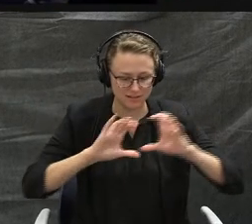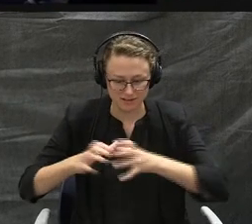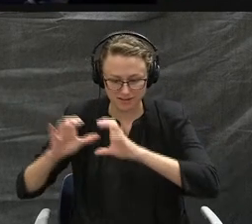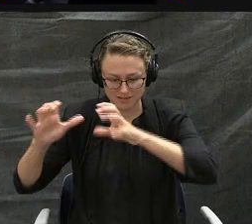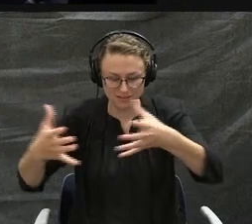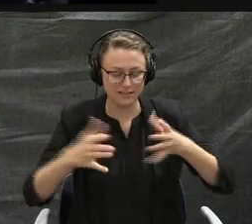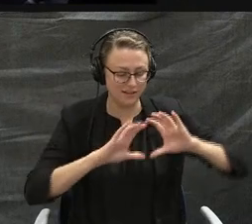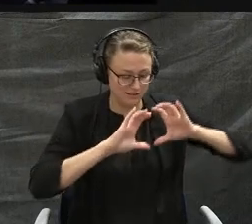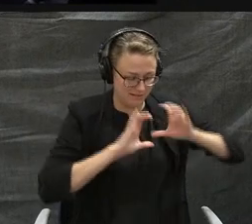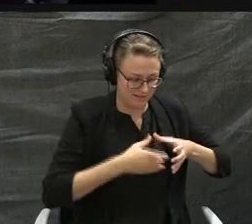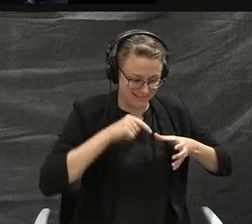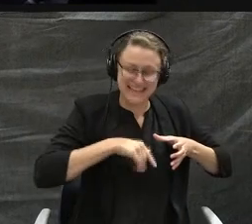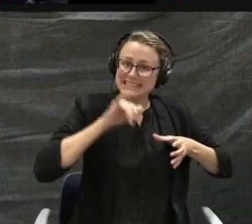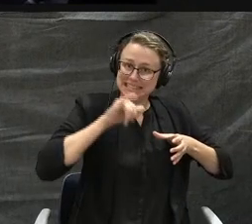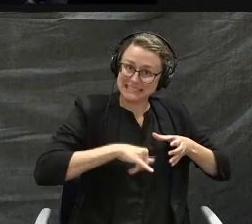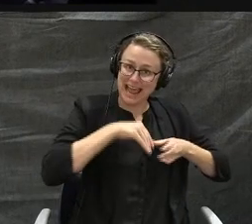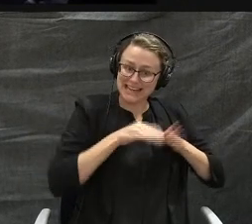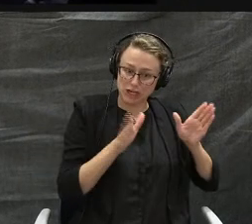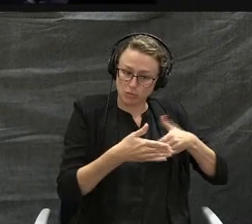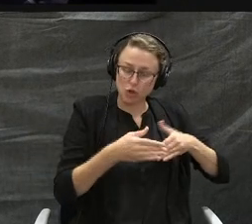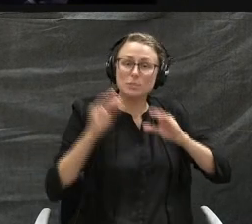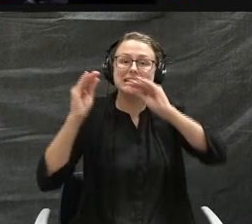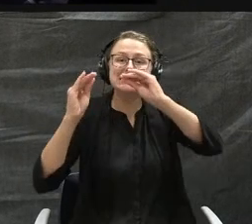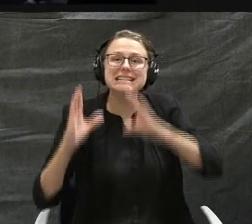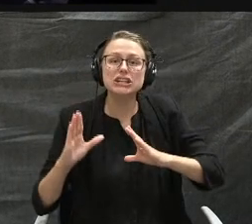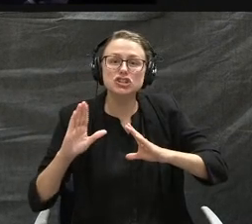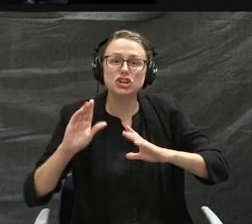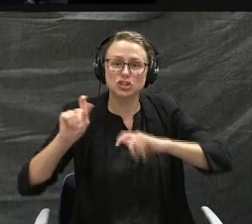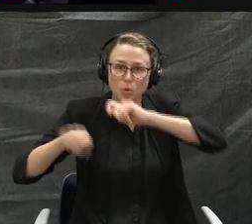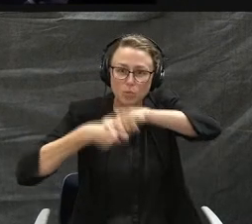room. And the teachers would rotate through the rooms. That